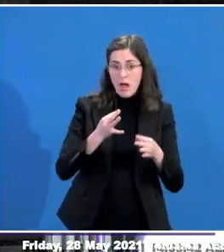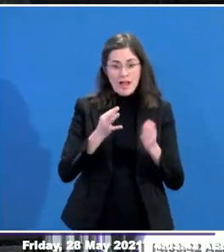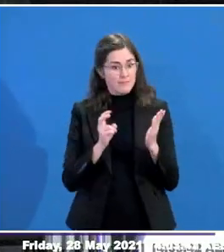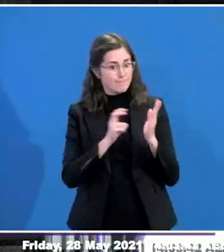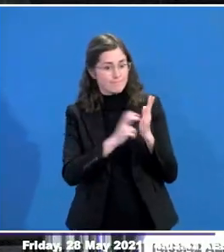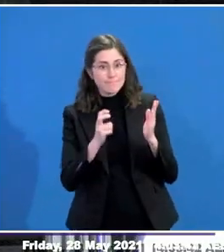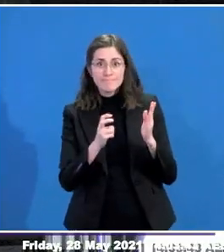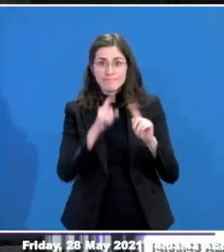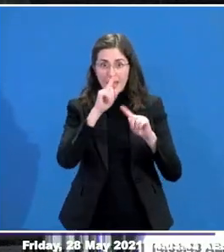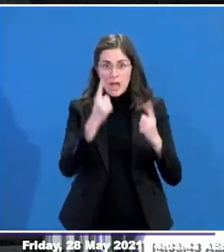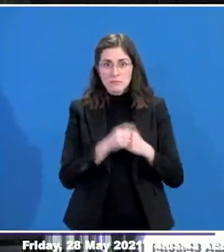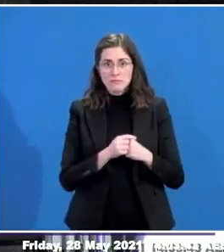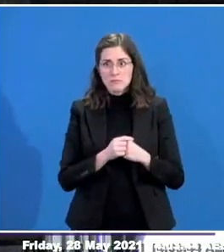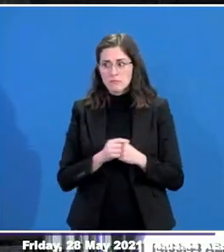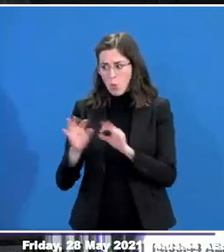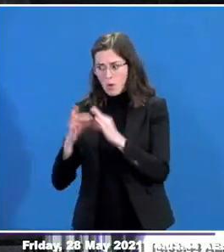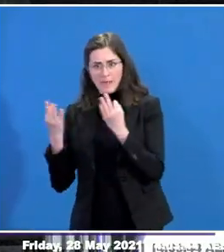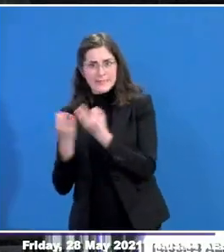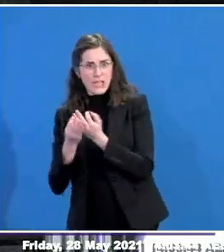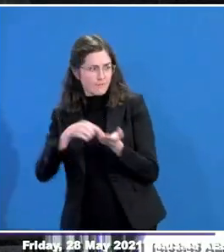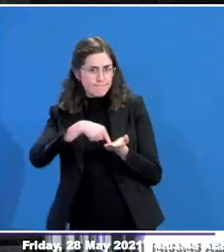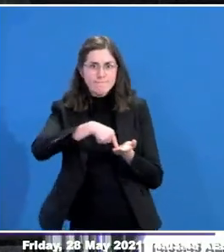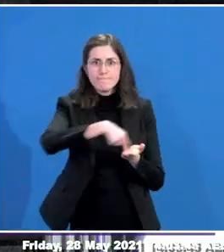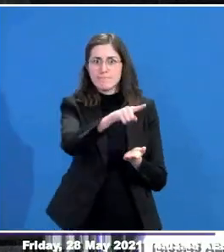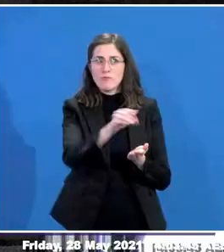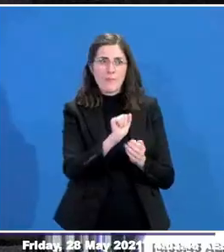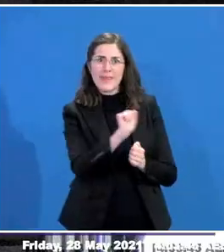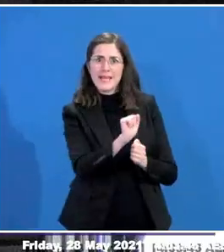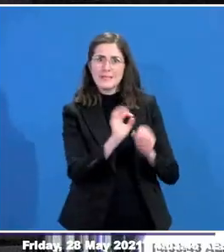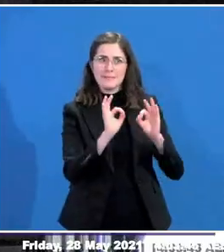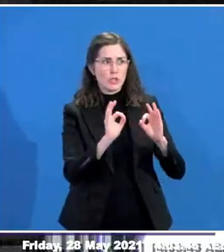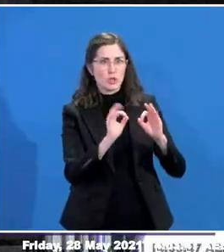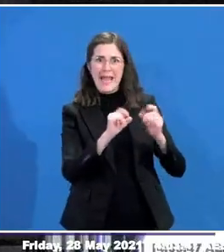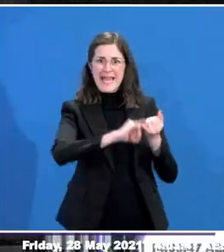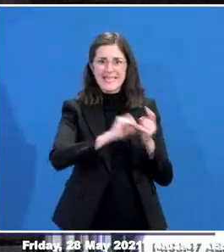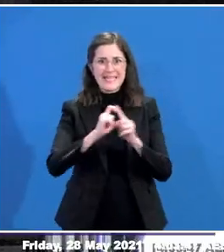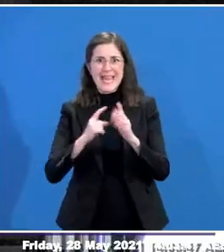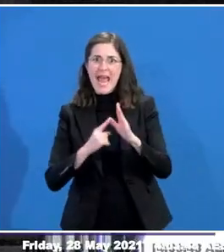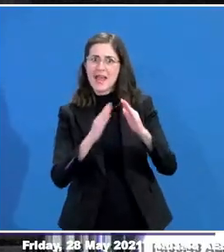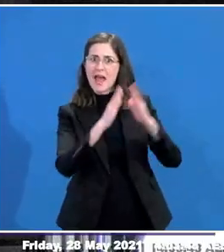from their Supported Independent Living home and are dropped at a hospital,